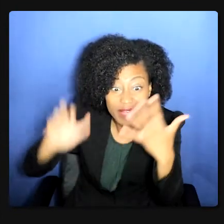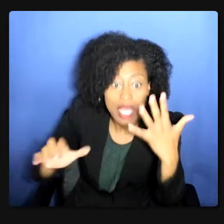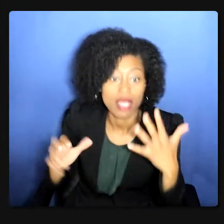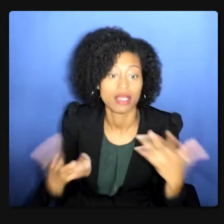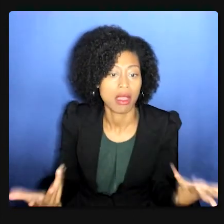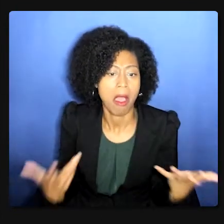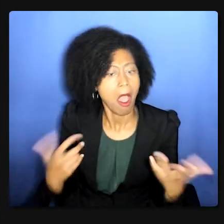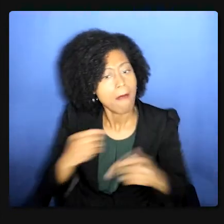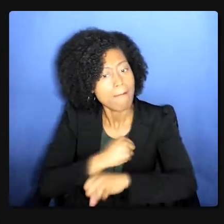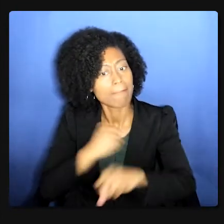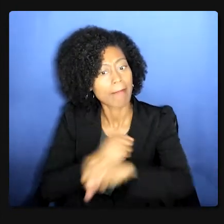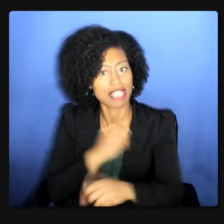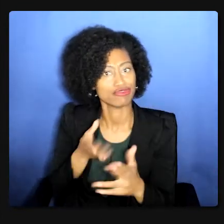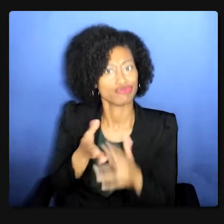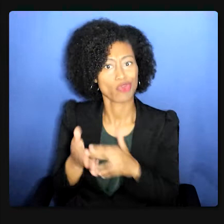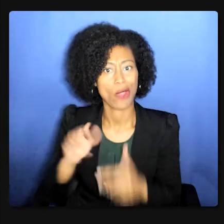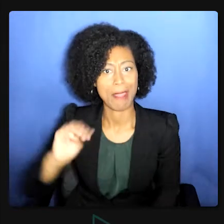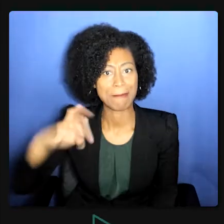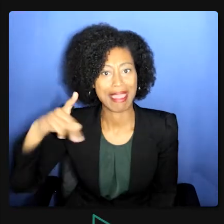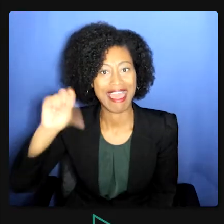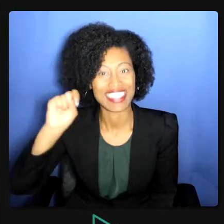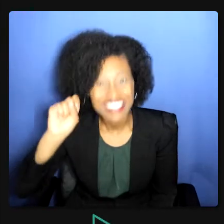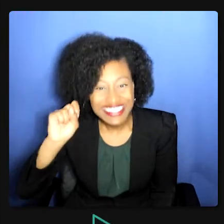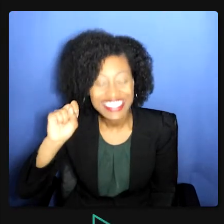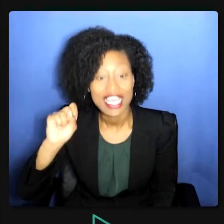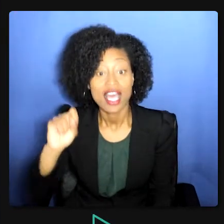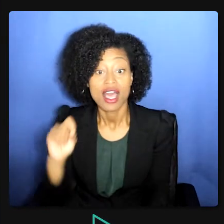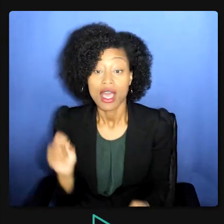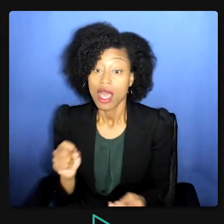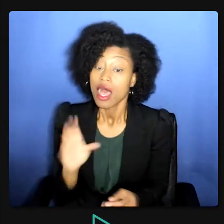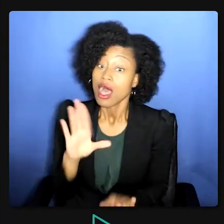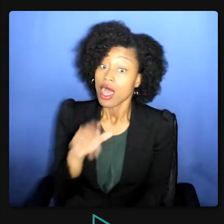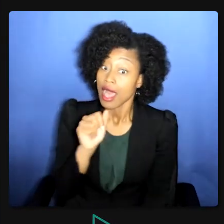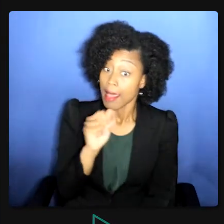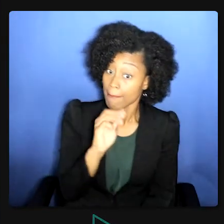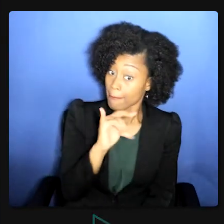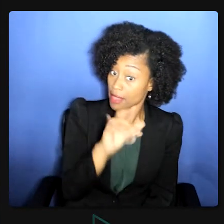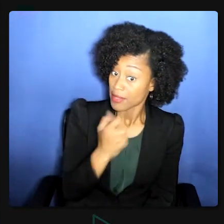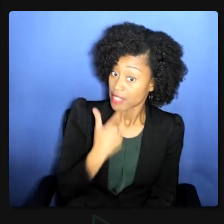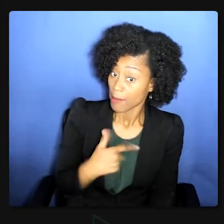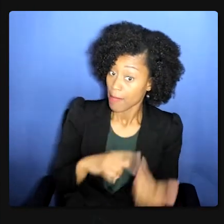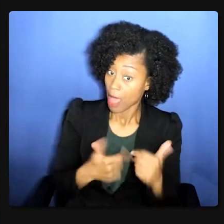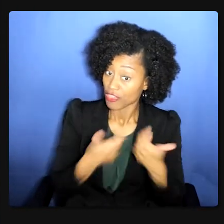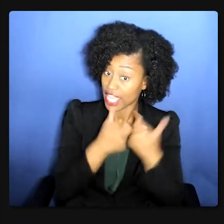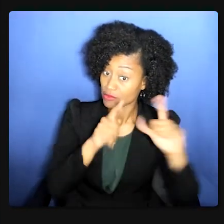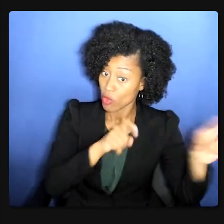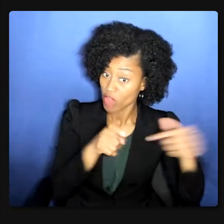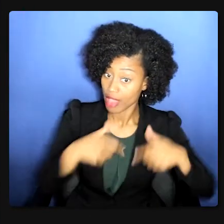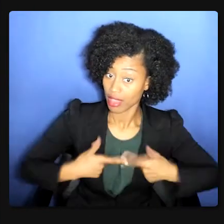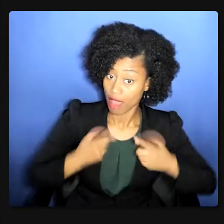It has been battle-tested, and it works great. Amie, you want to tell us a bit about game server lifecycle?